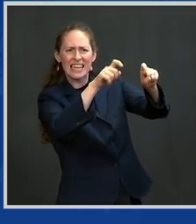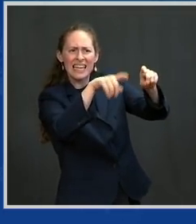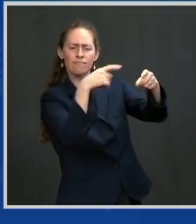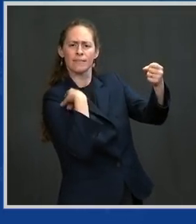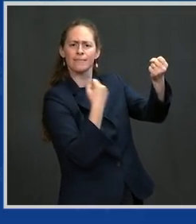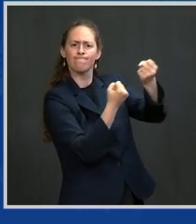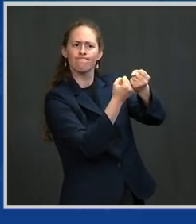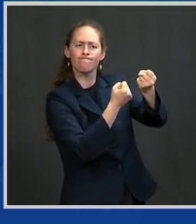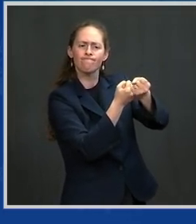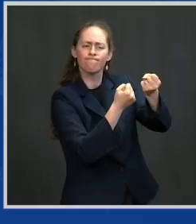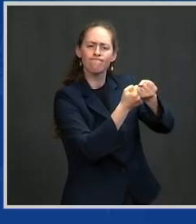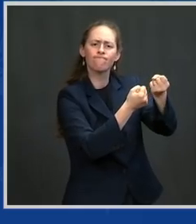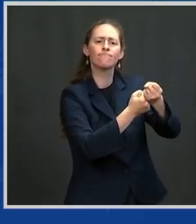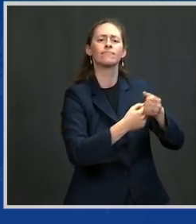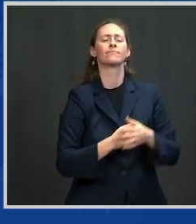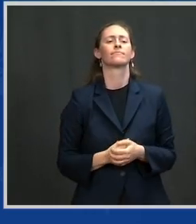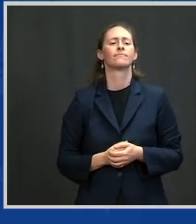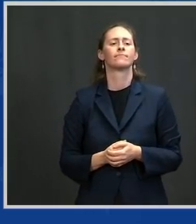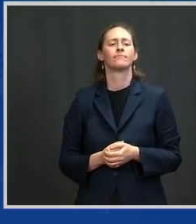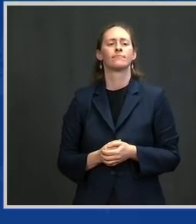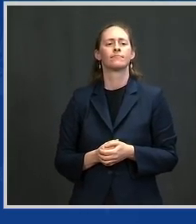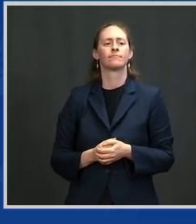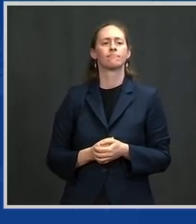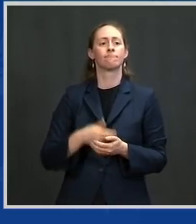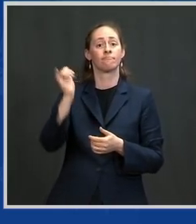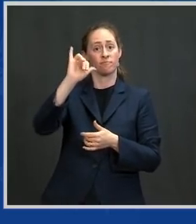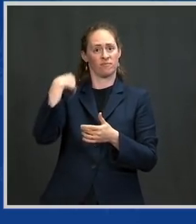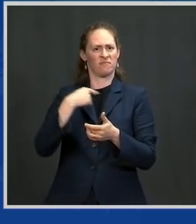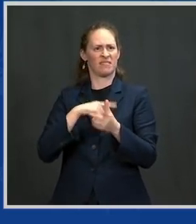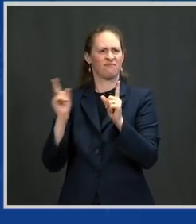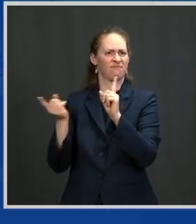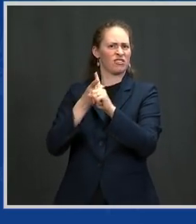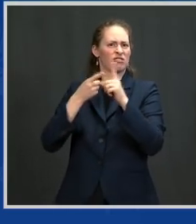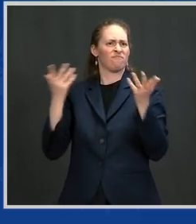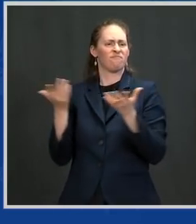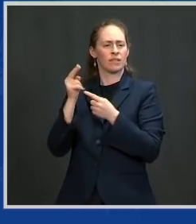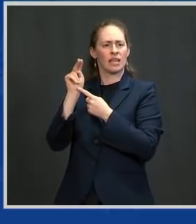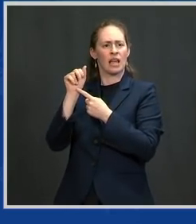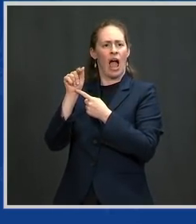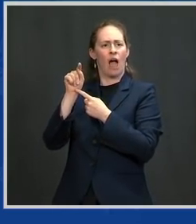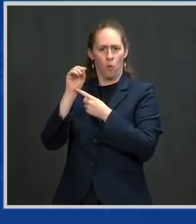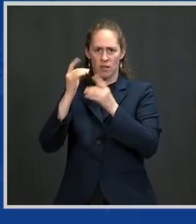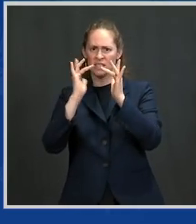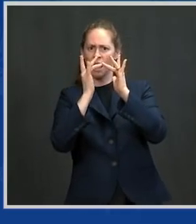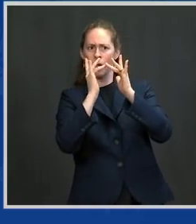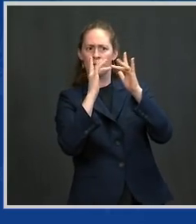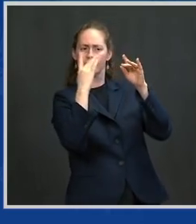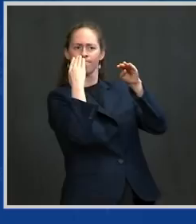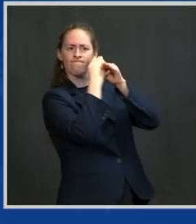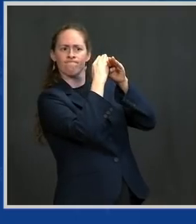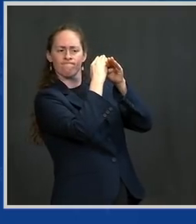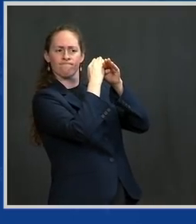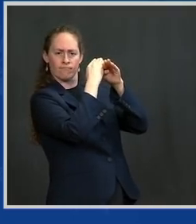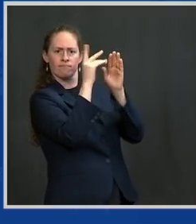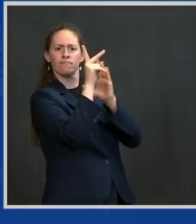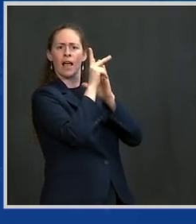NATO's first in the past seven years -- to improve the collective ability to defend against counter threats